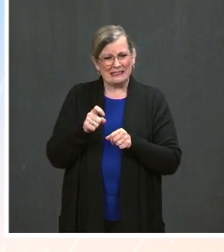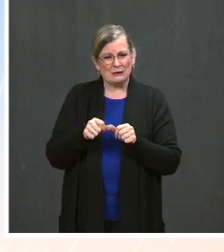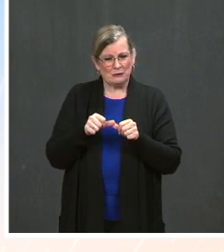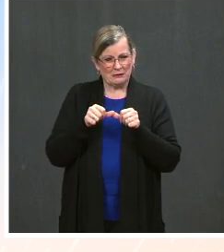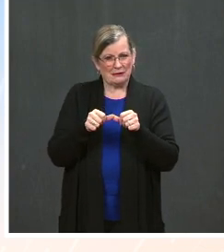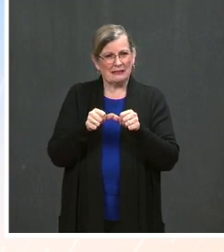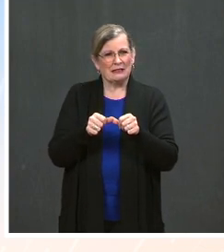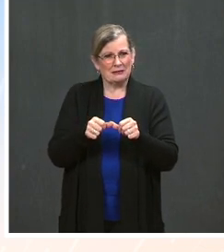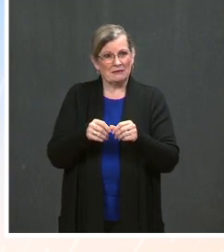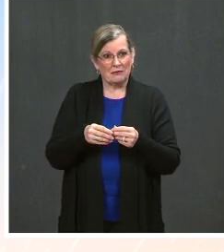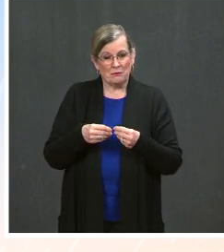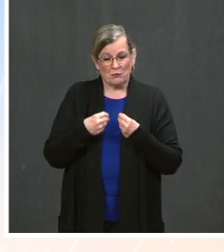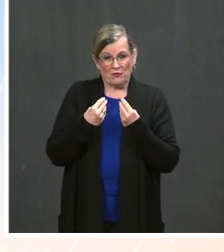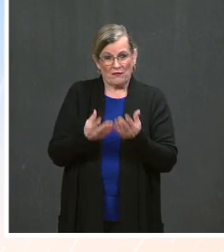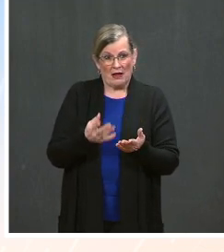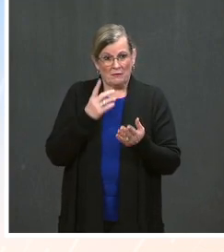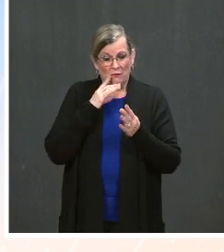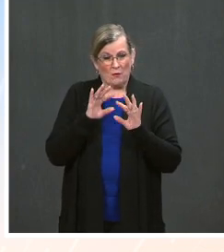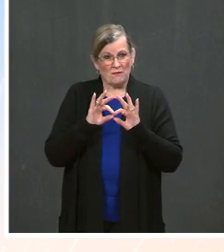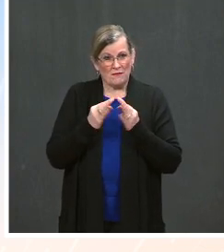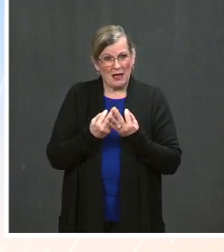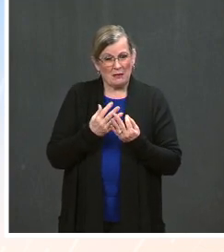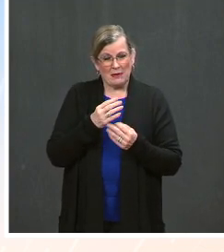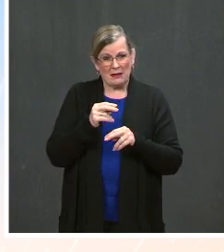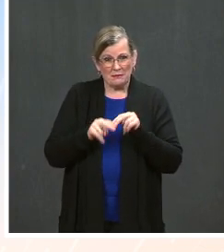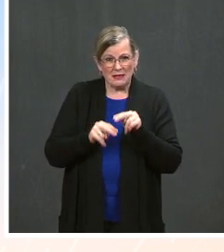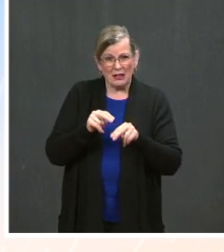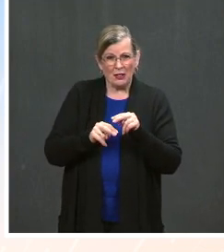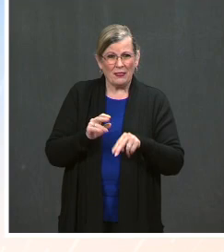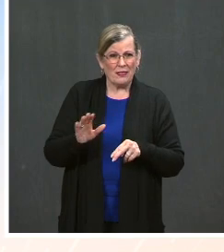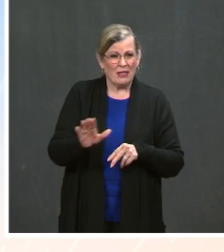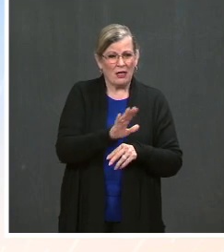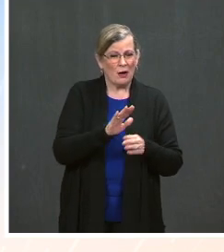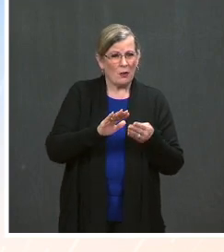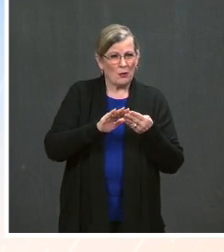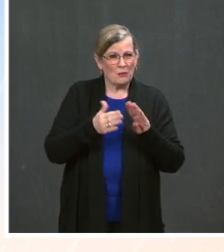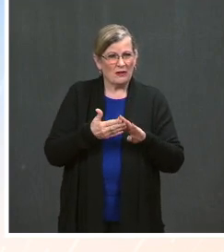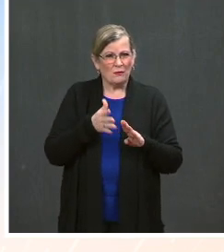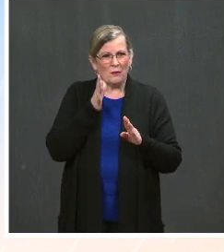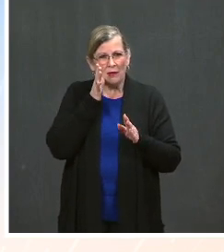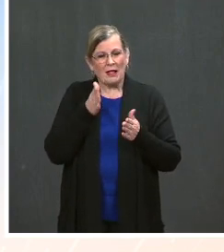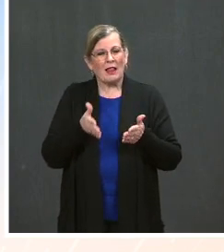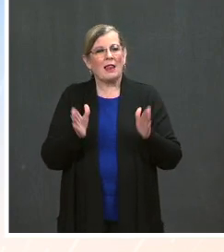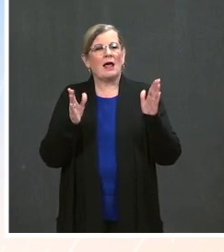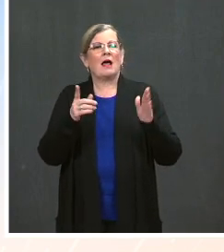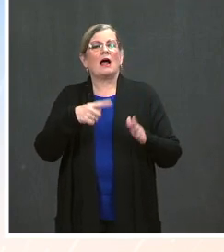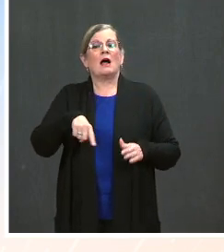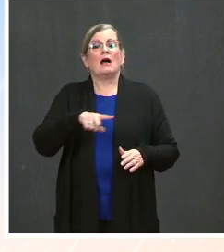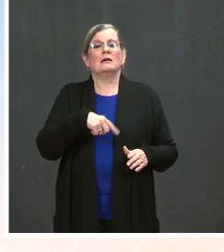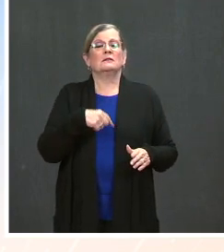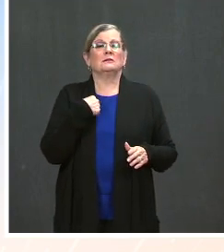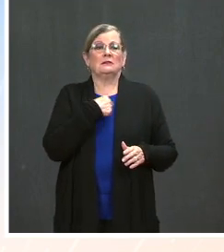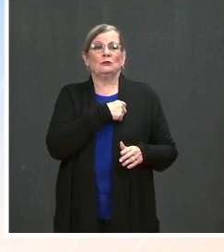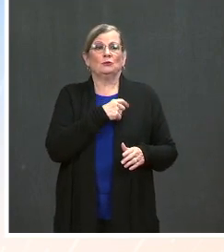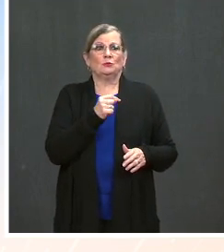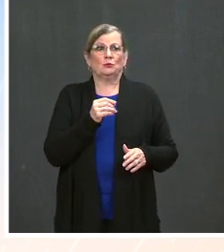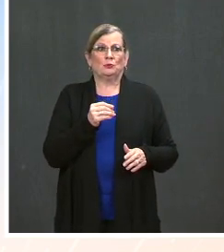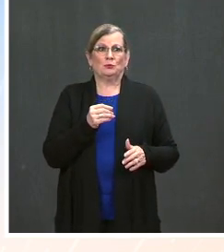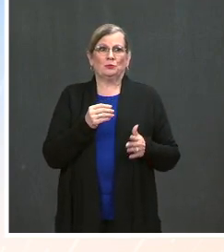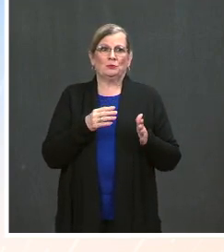building up your community -- those are the things that will allow us to dream again. And that's exactly what we're working for in this administration and all across America.